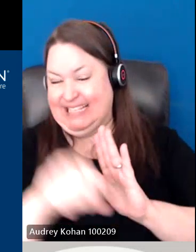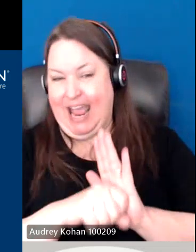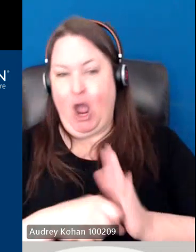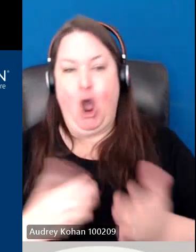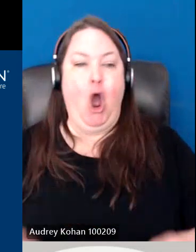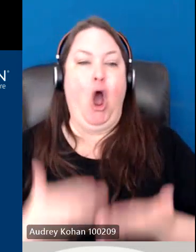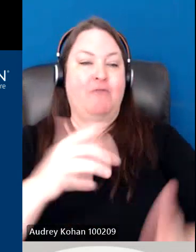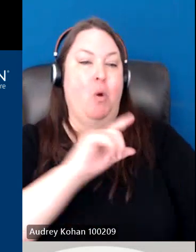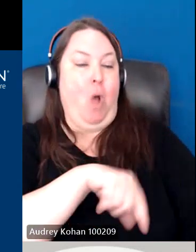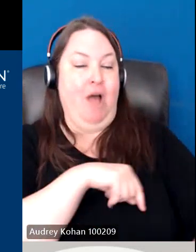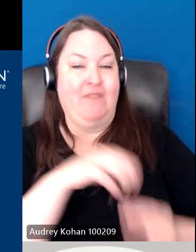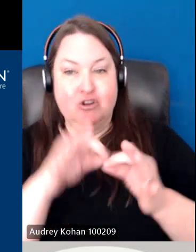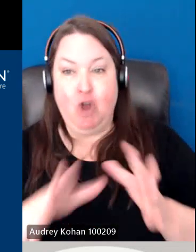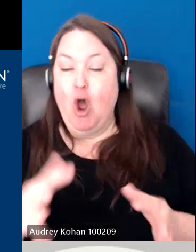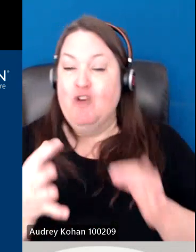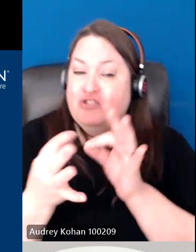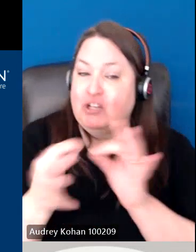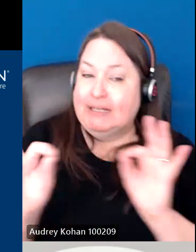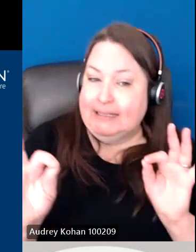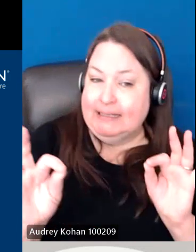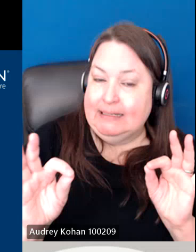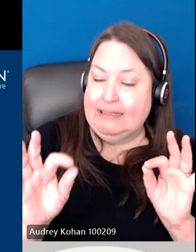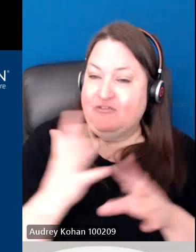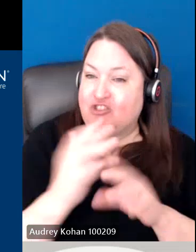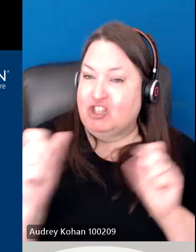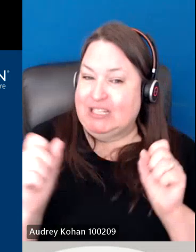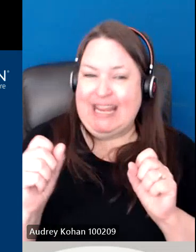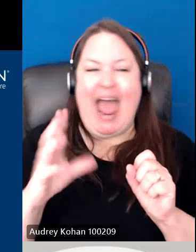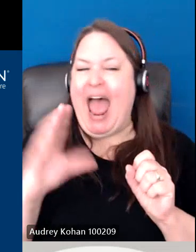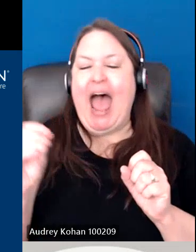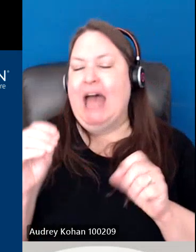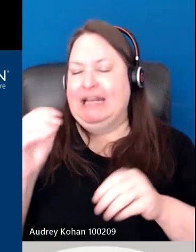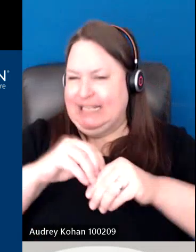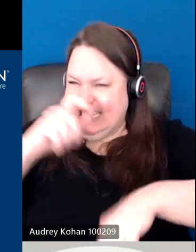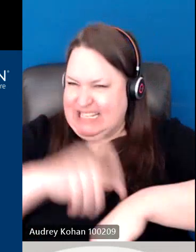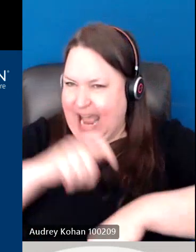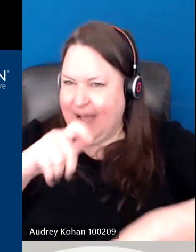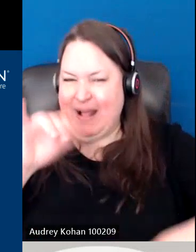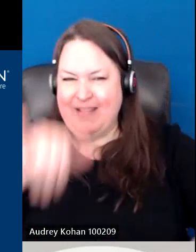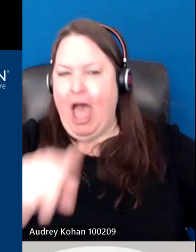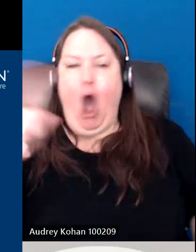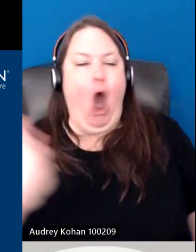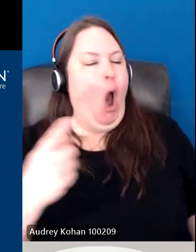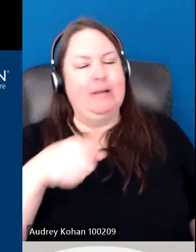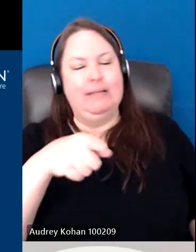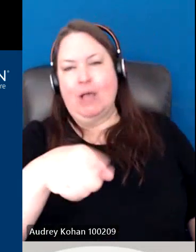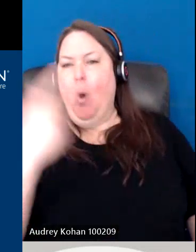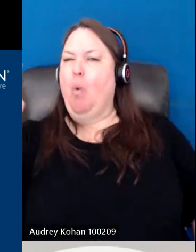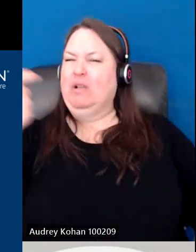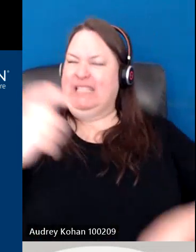interpreters free of charge and an timely fashion that one always gets me what is timely uh one